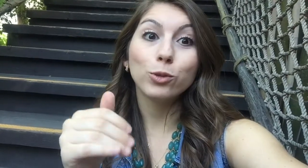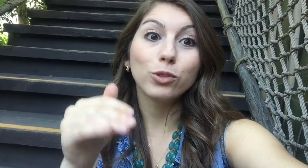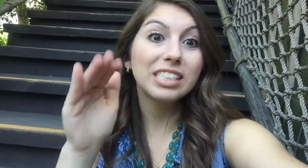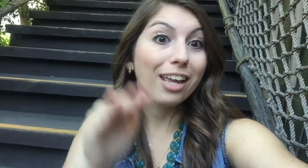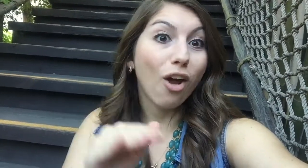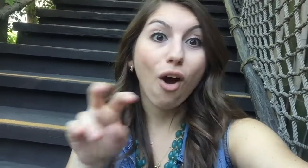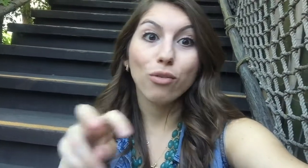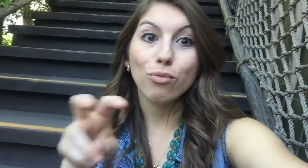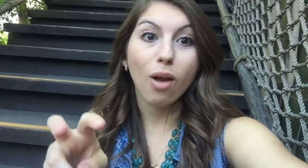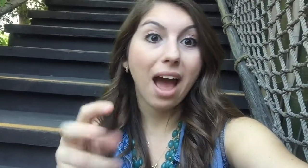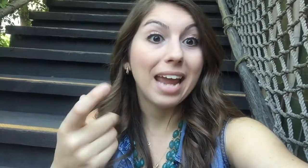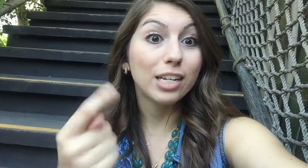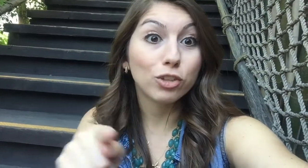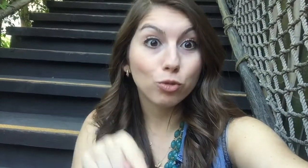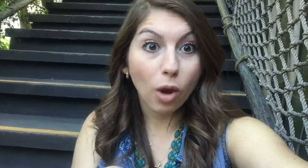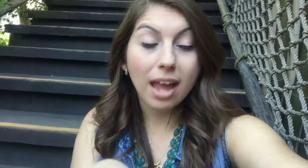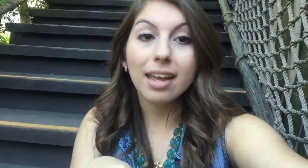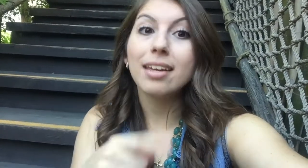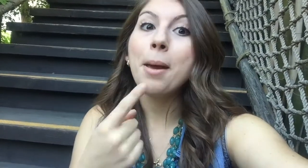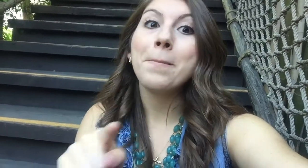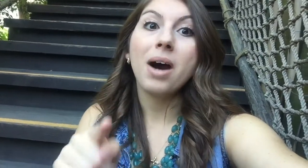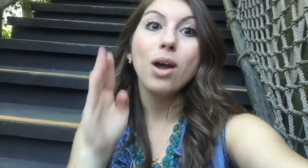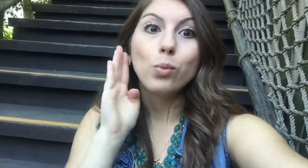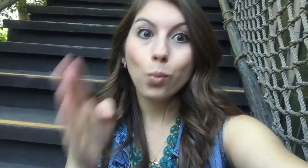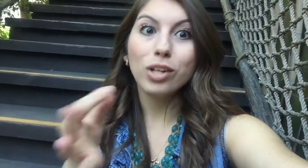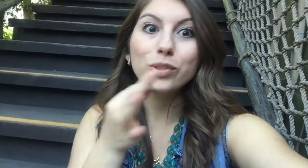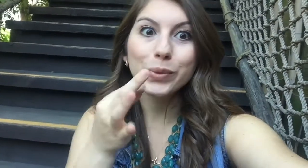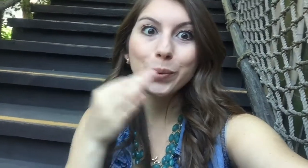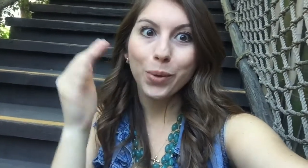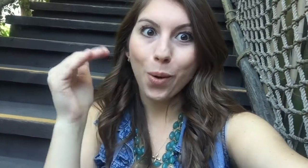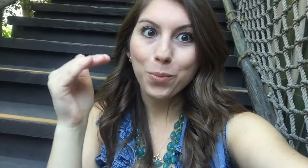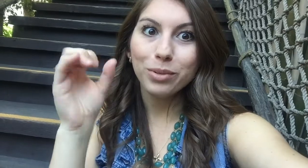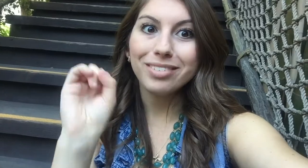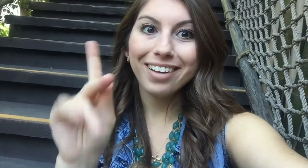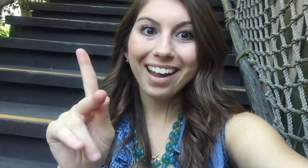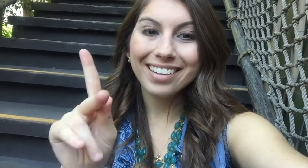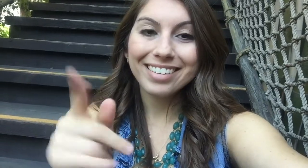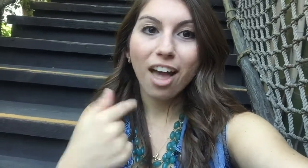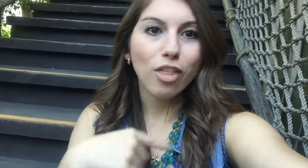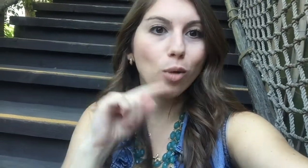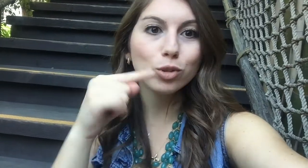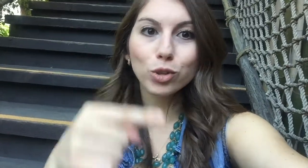to get on any rides to try it. But I hope I will soon.